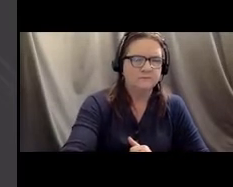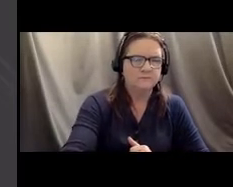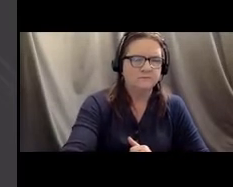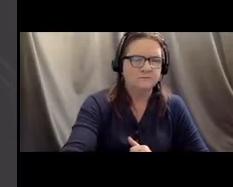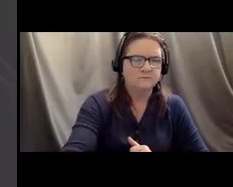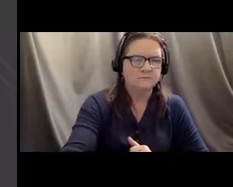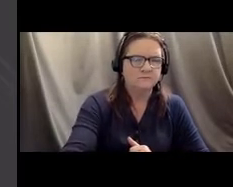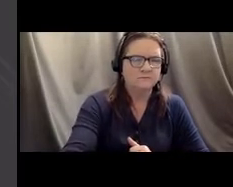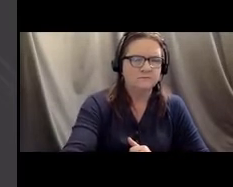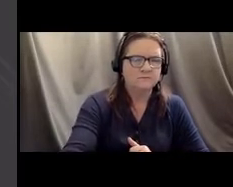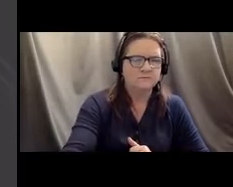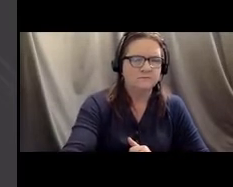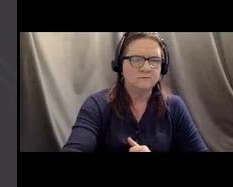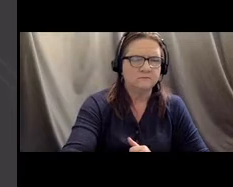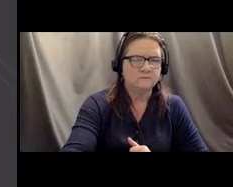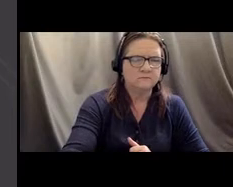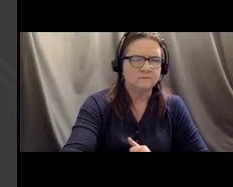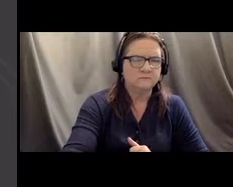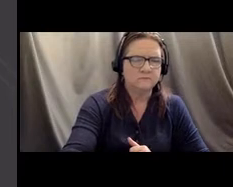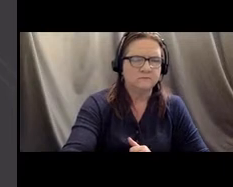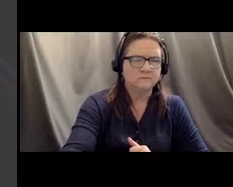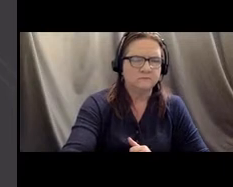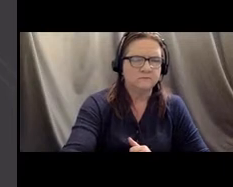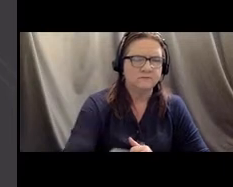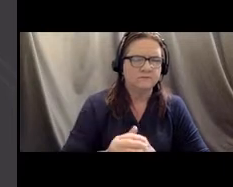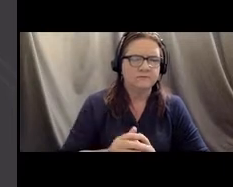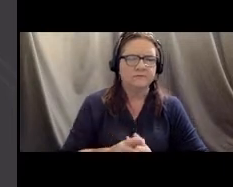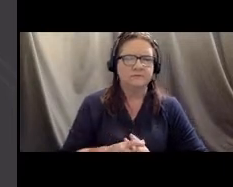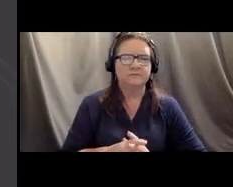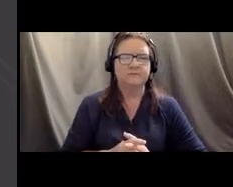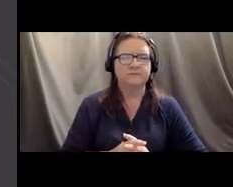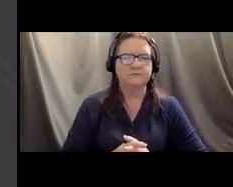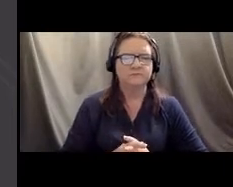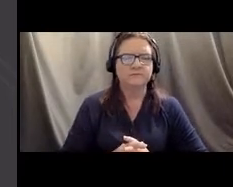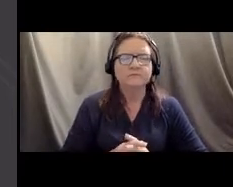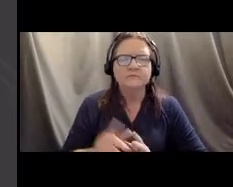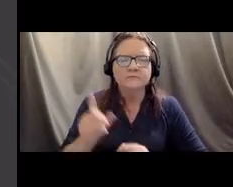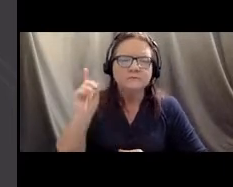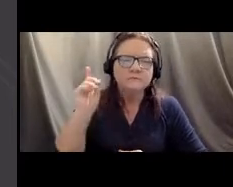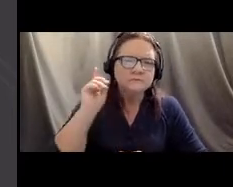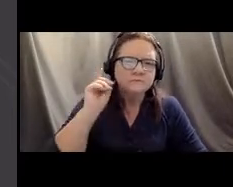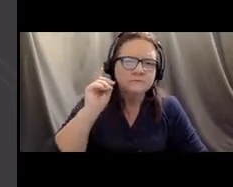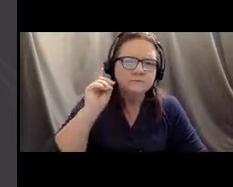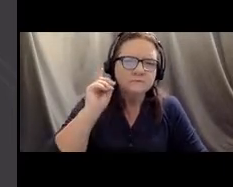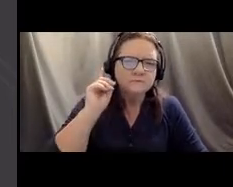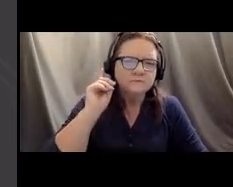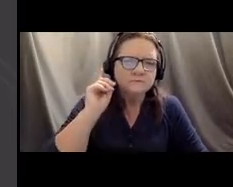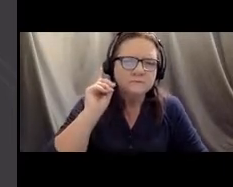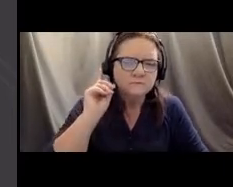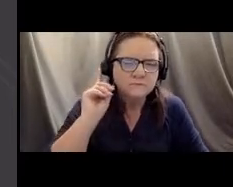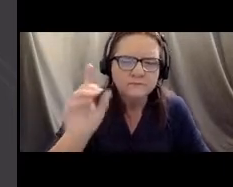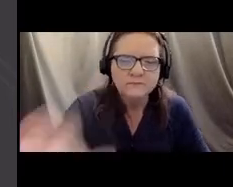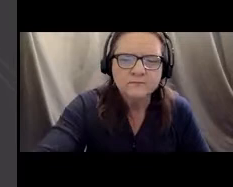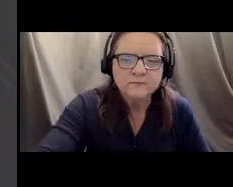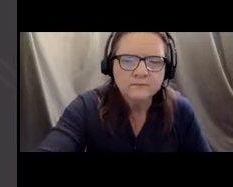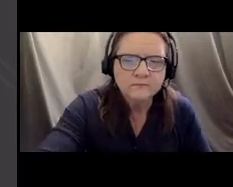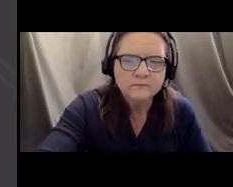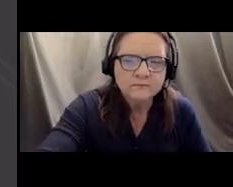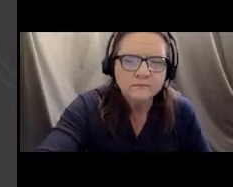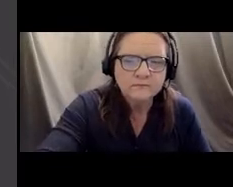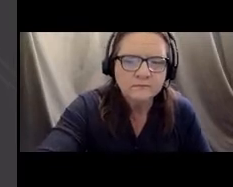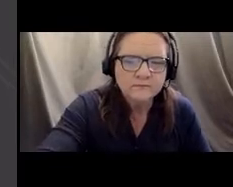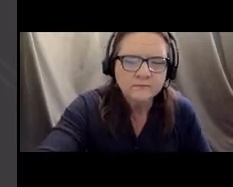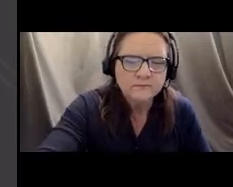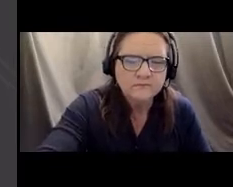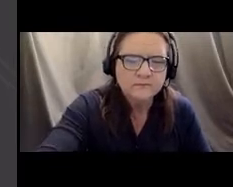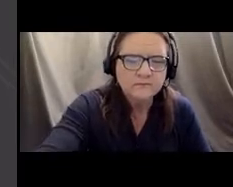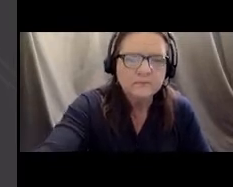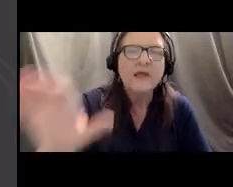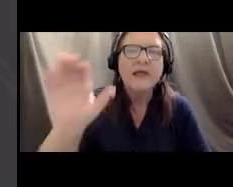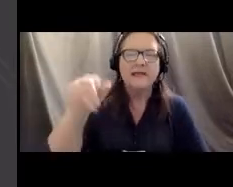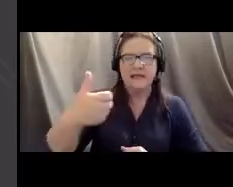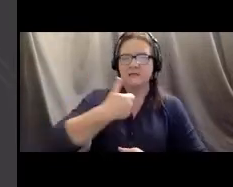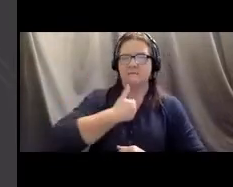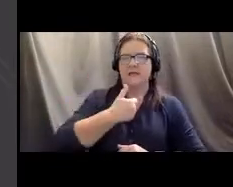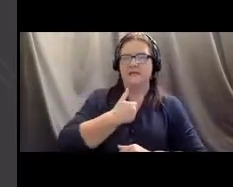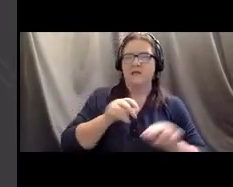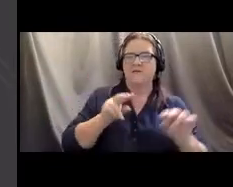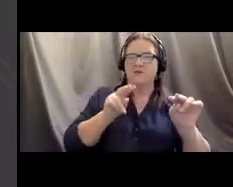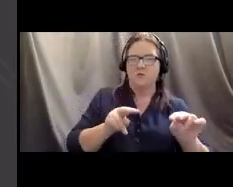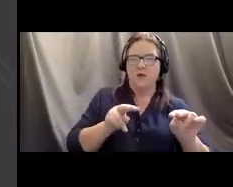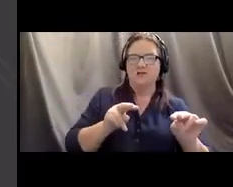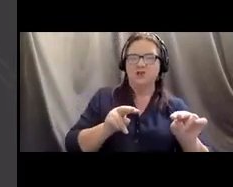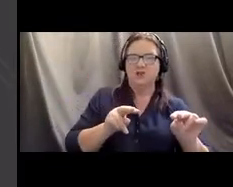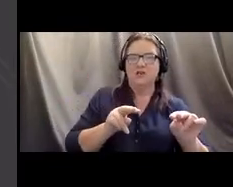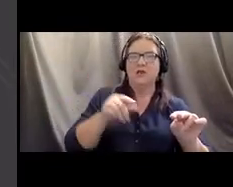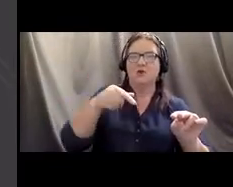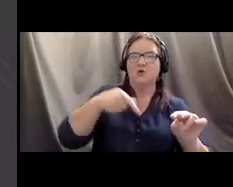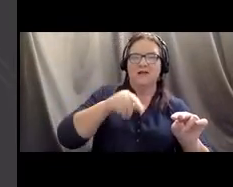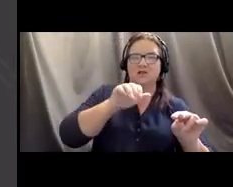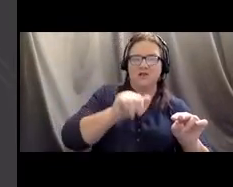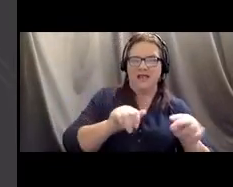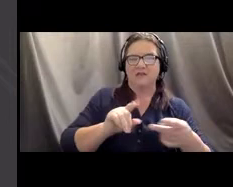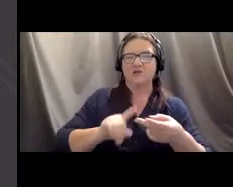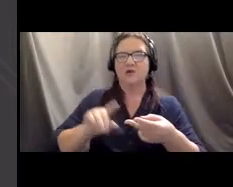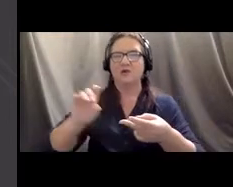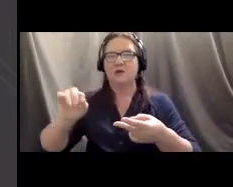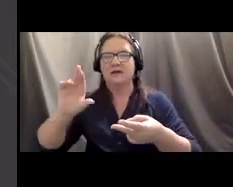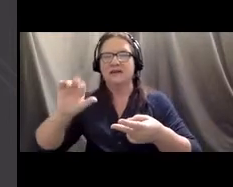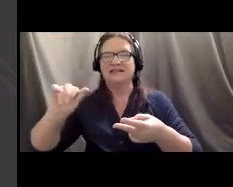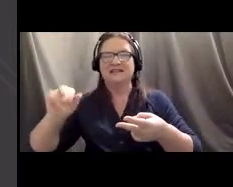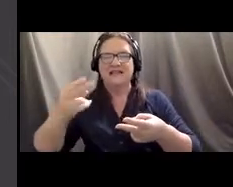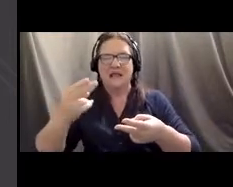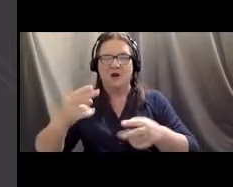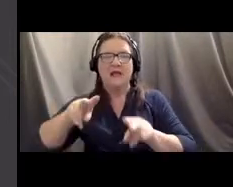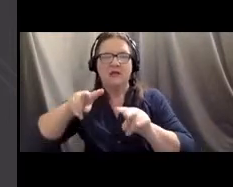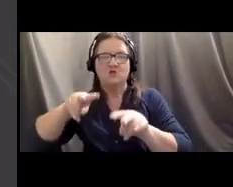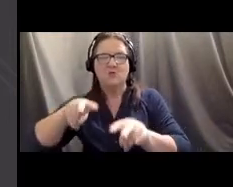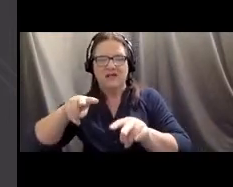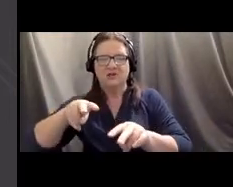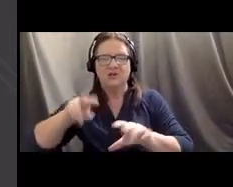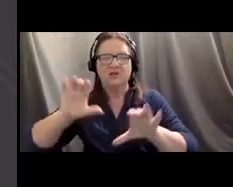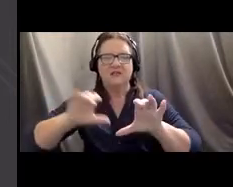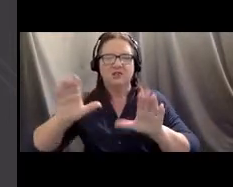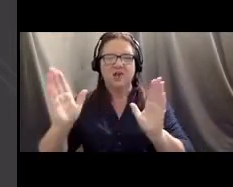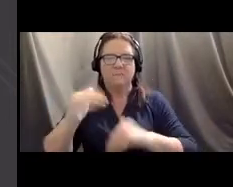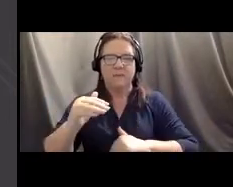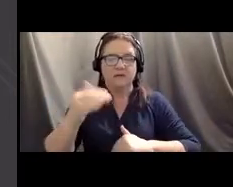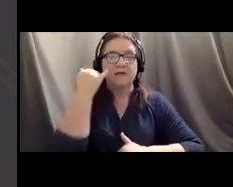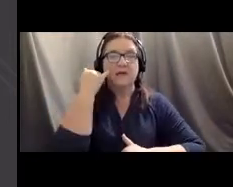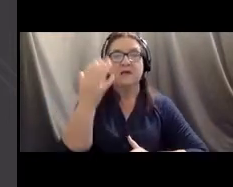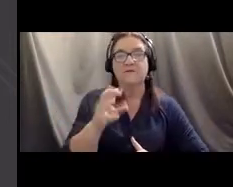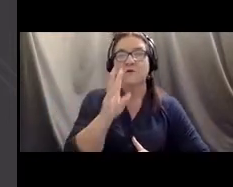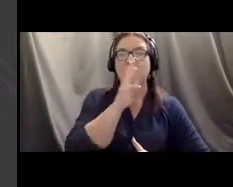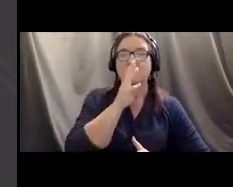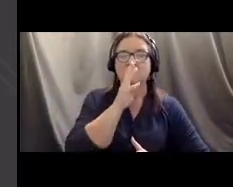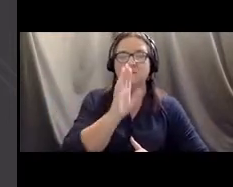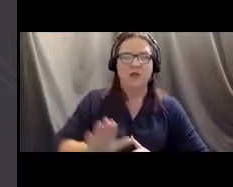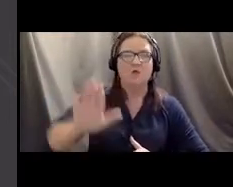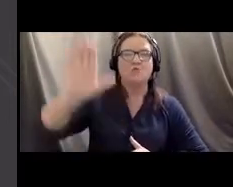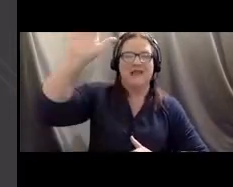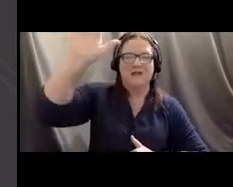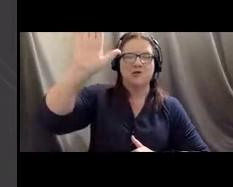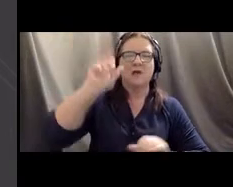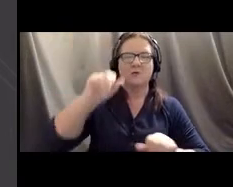We have both myself watching the Q and A and we have Sara May watching the chat box.